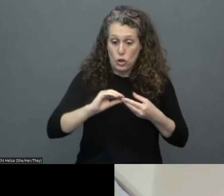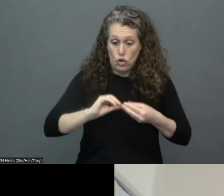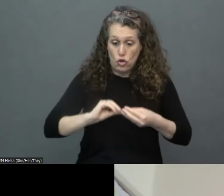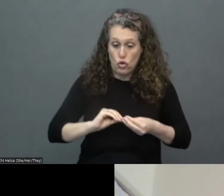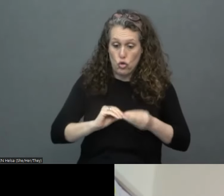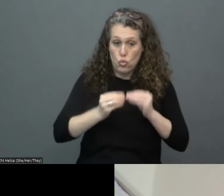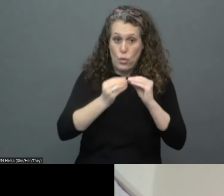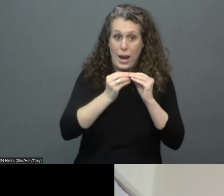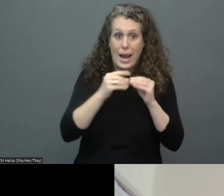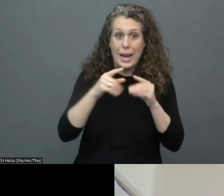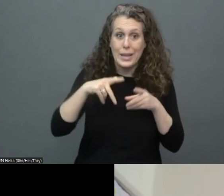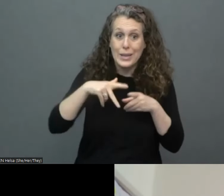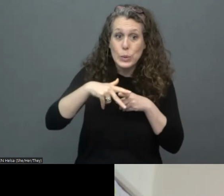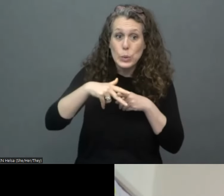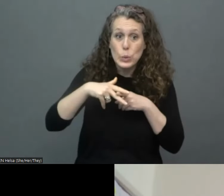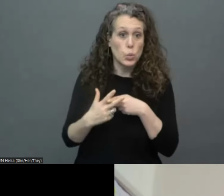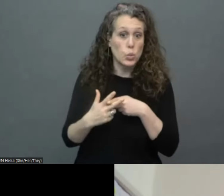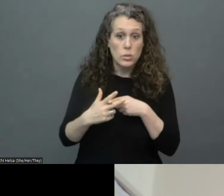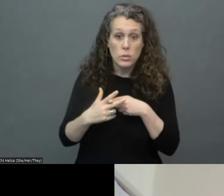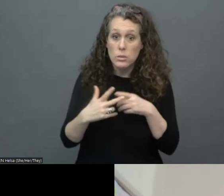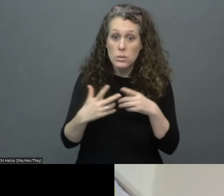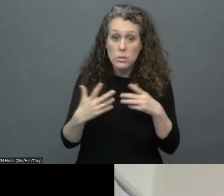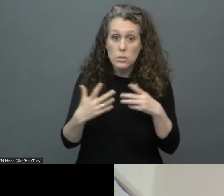hear about the importance of data.